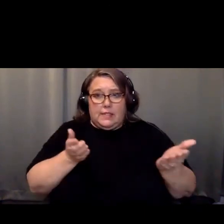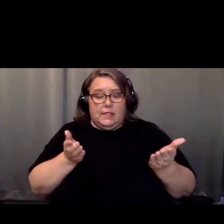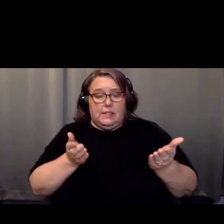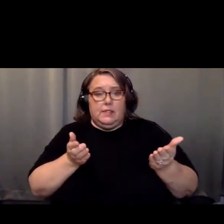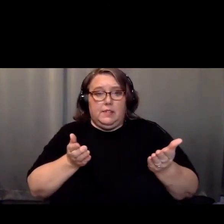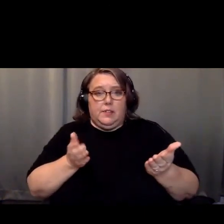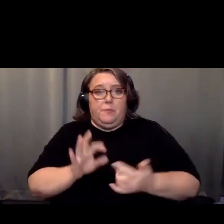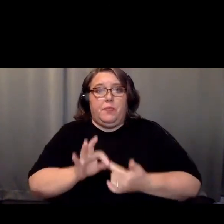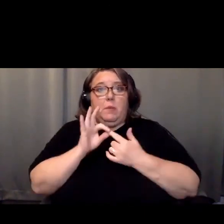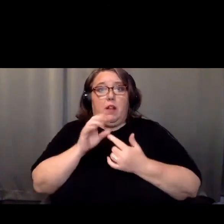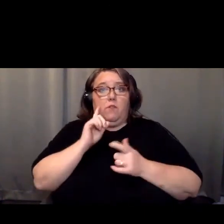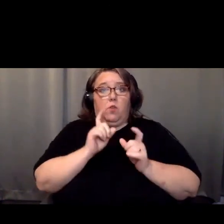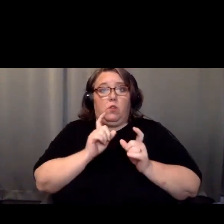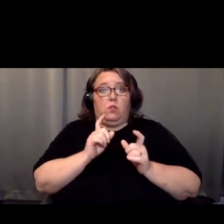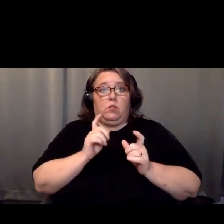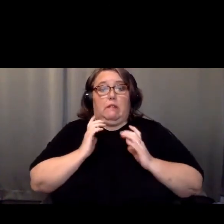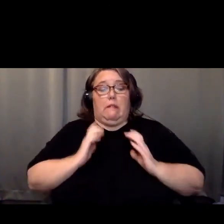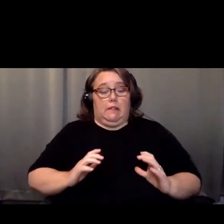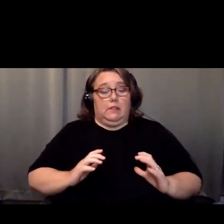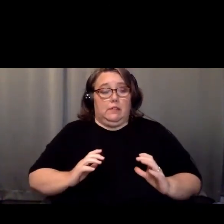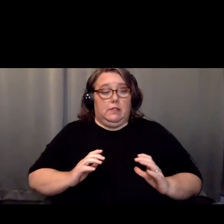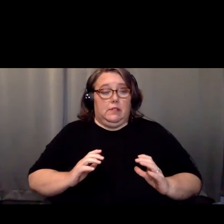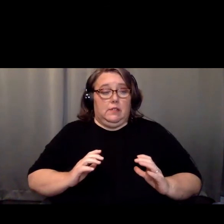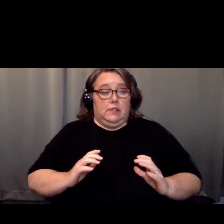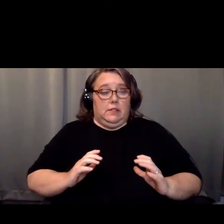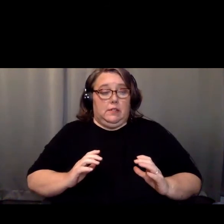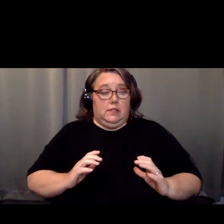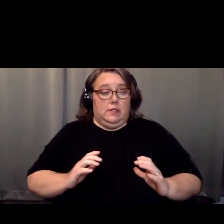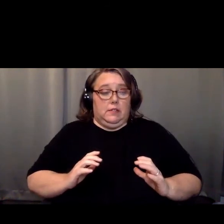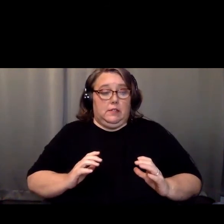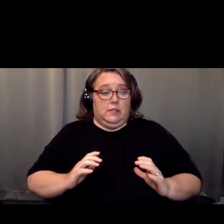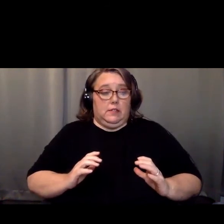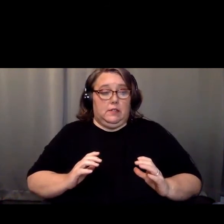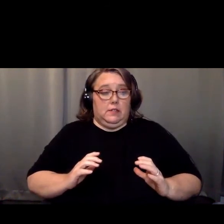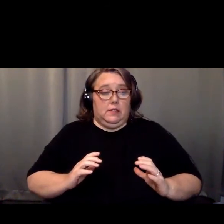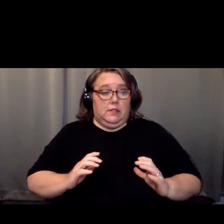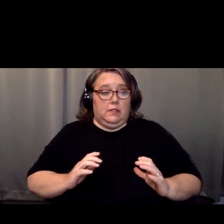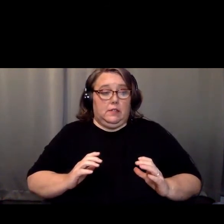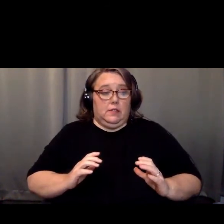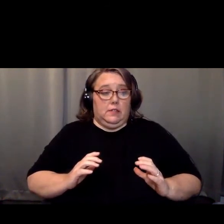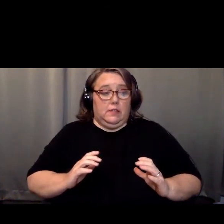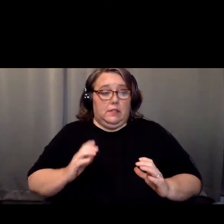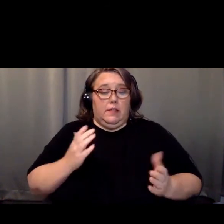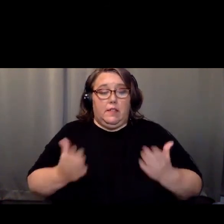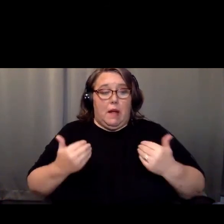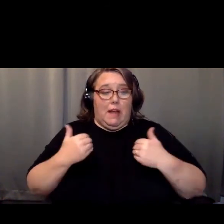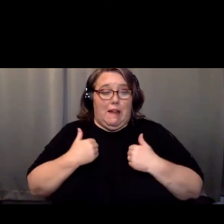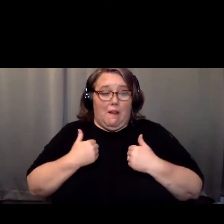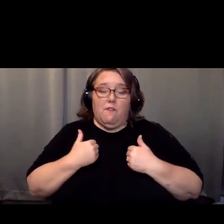especially to those clients that may have those most significant disabilities.